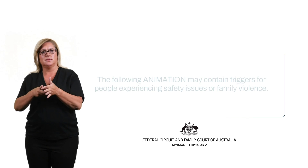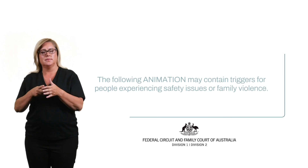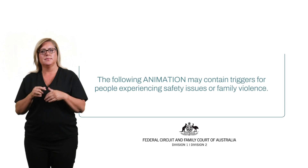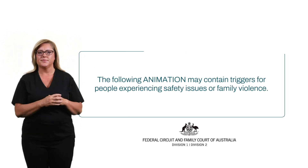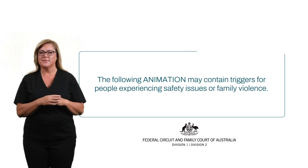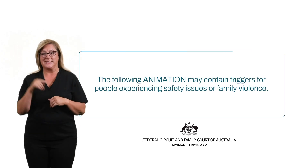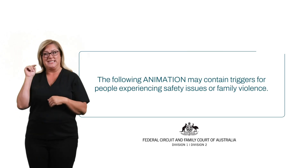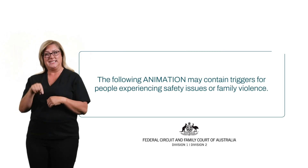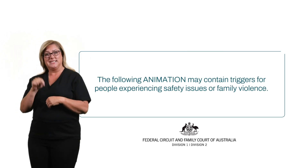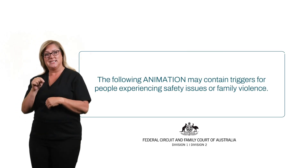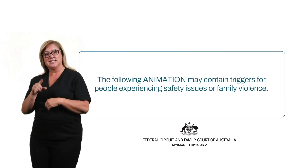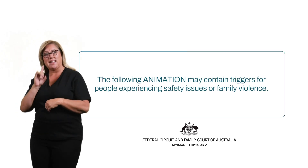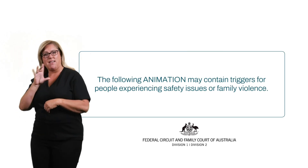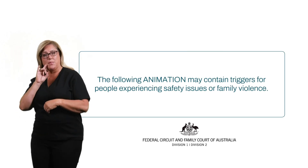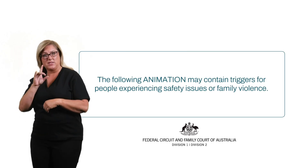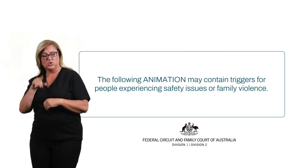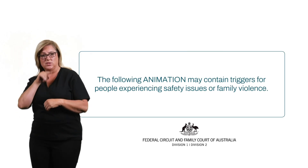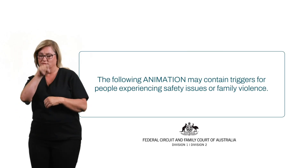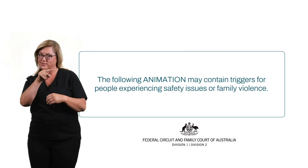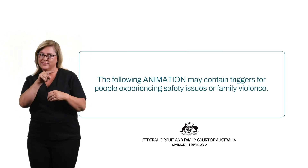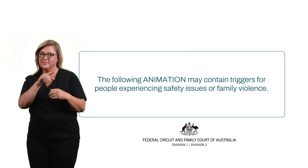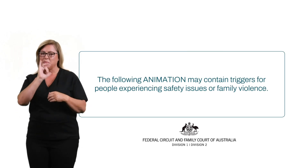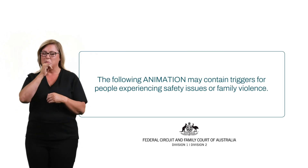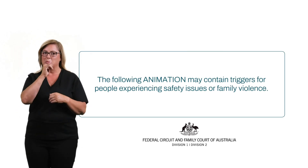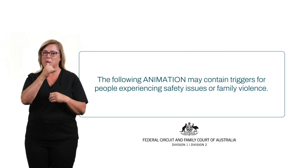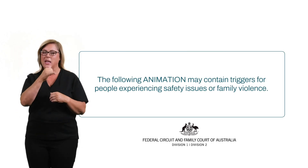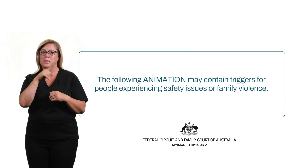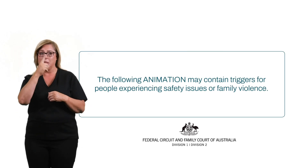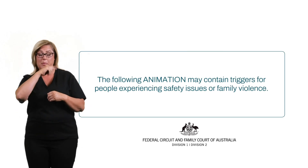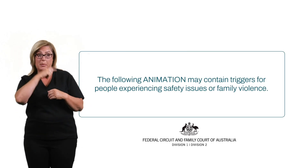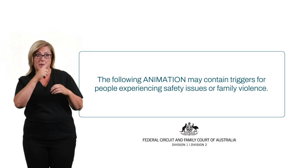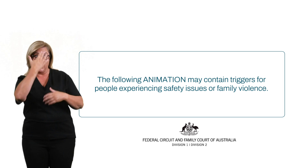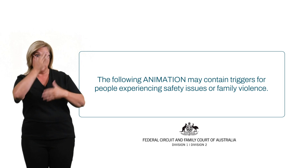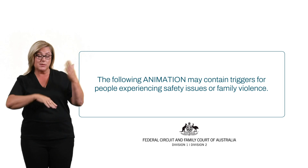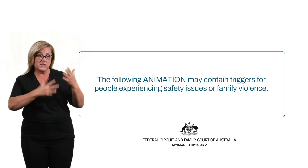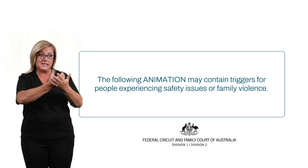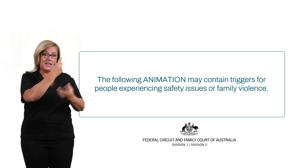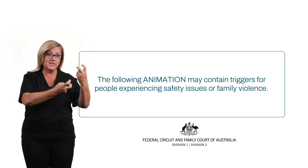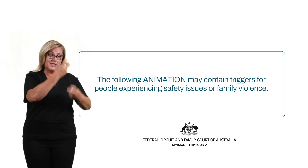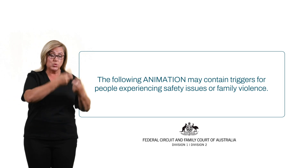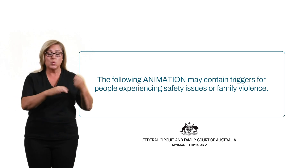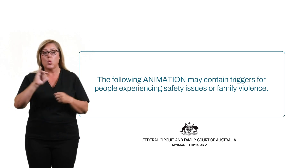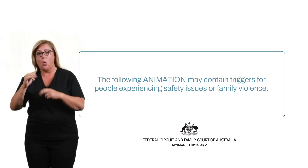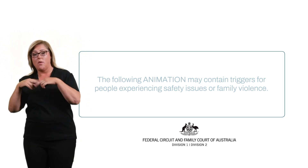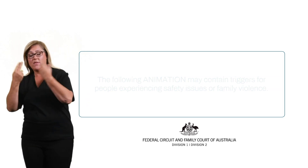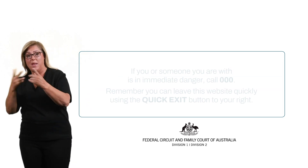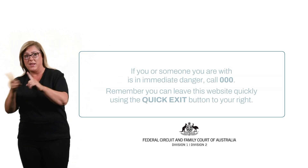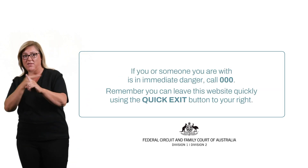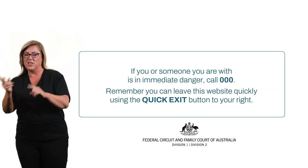The following animation may contain triggers for people experiencing safety issues or family violence.